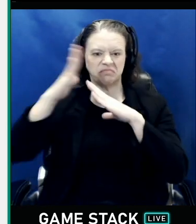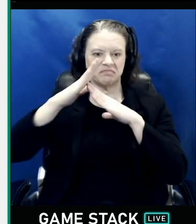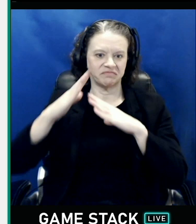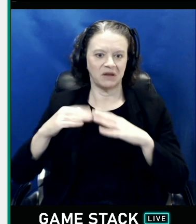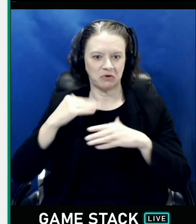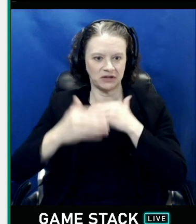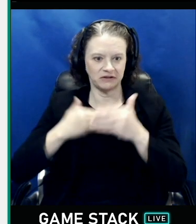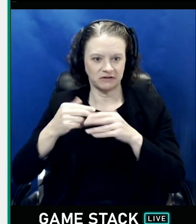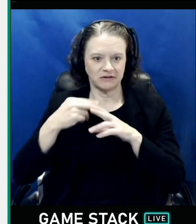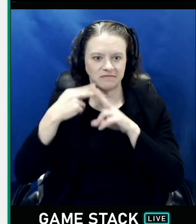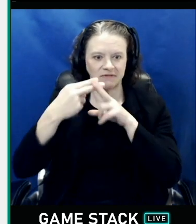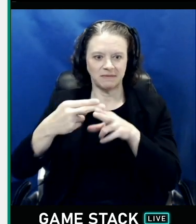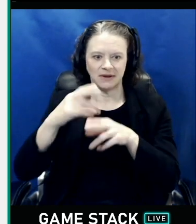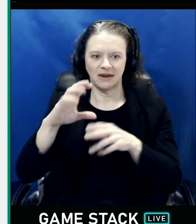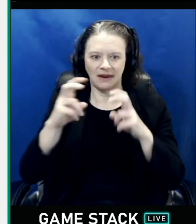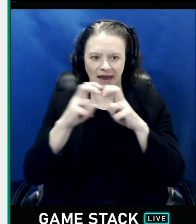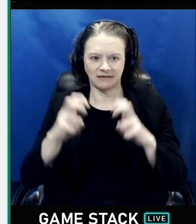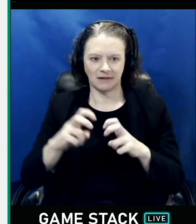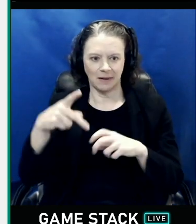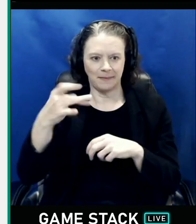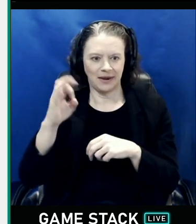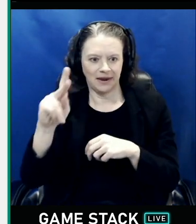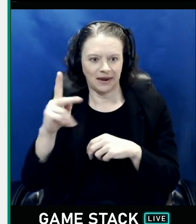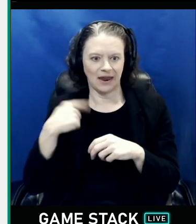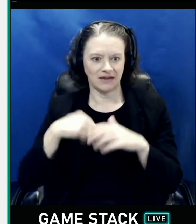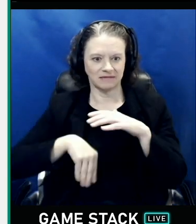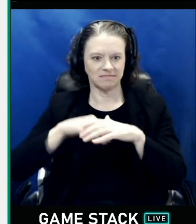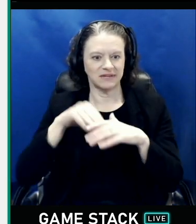codename "Castle Peak", offer up to 64 cores at 280 watts.